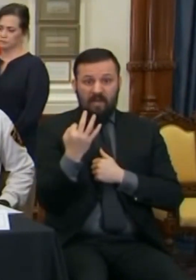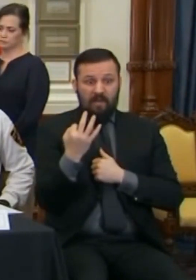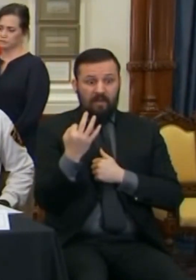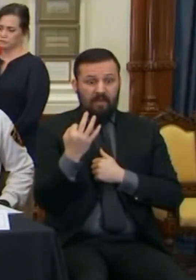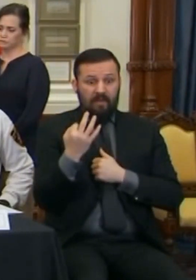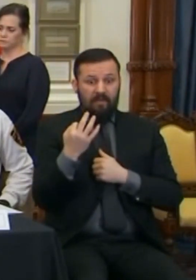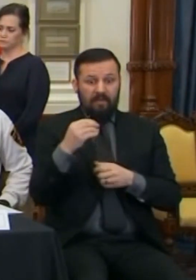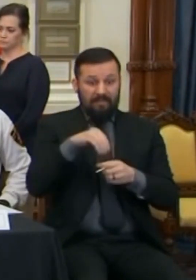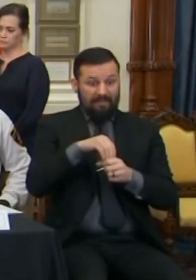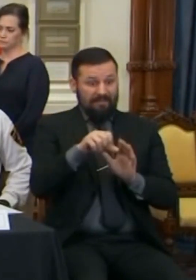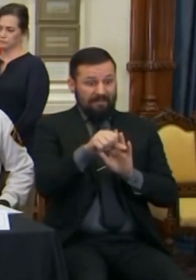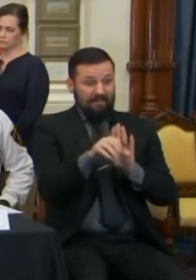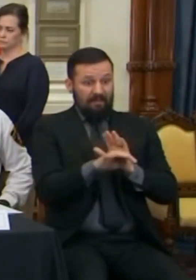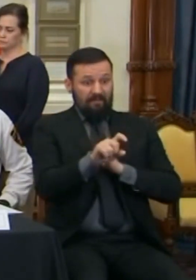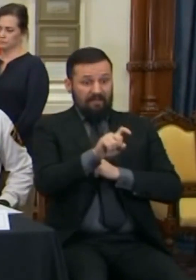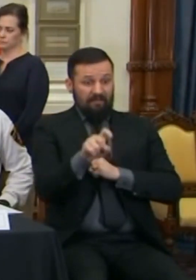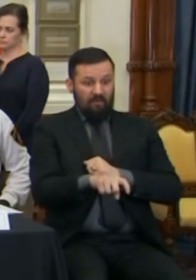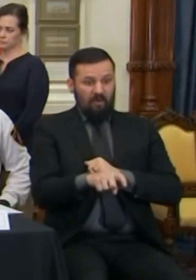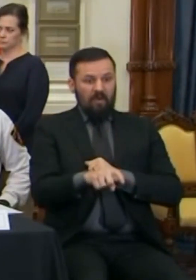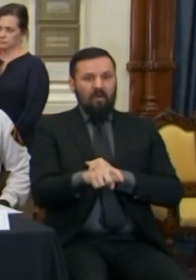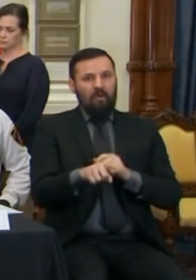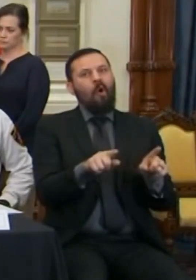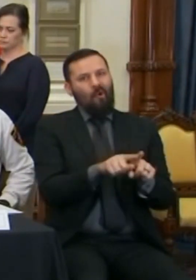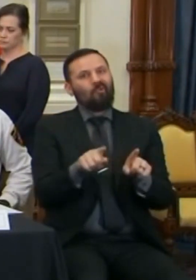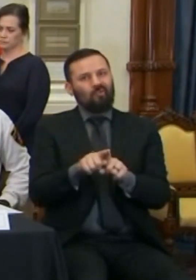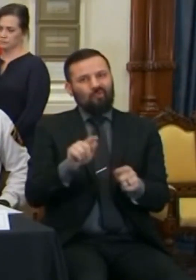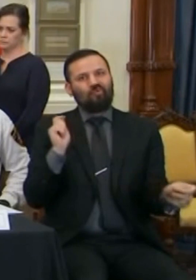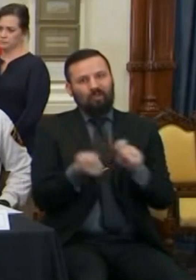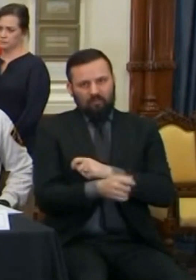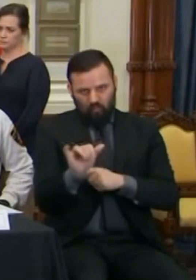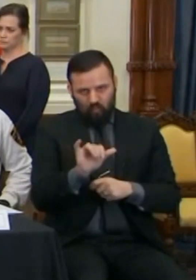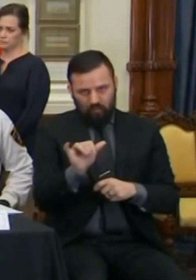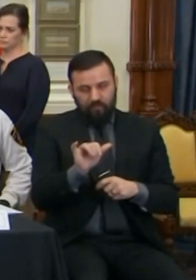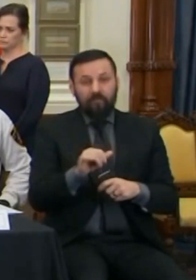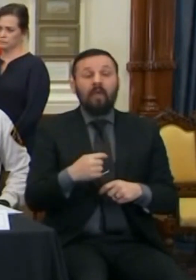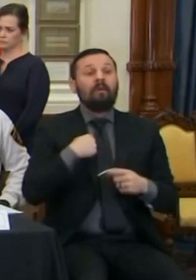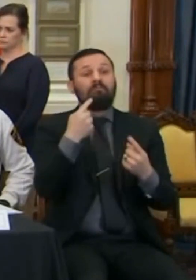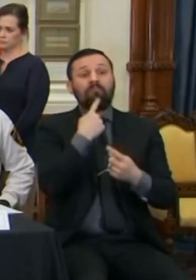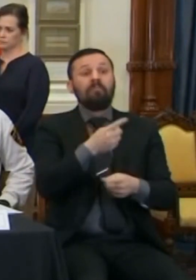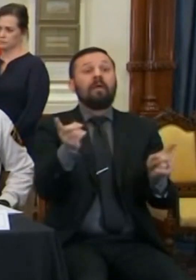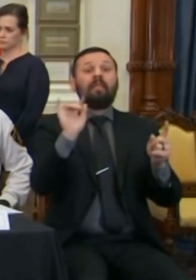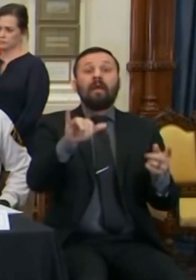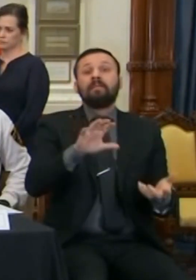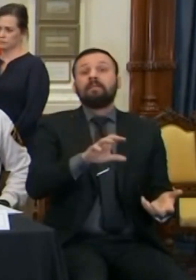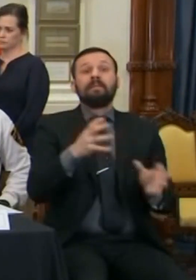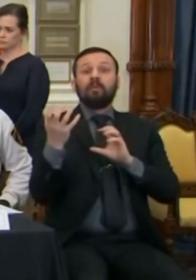study in the state of Texas have also changed when I declared a disaster last